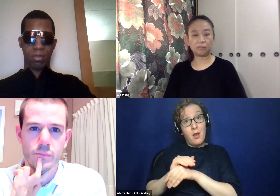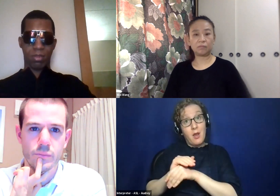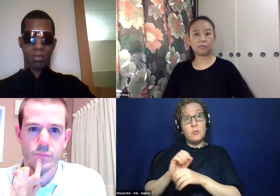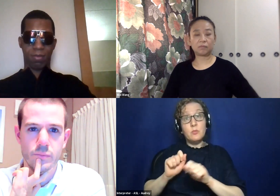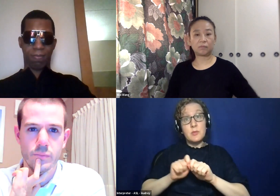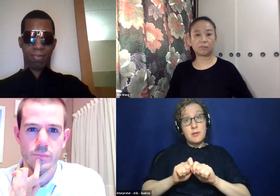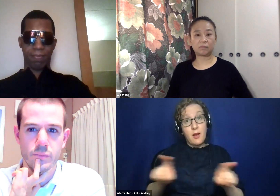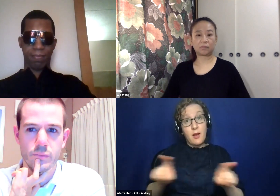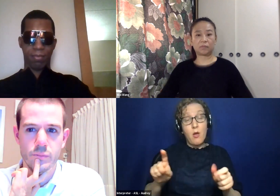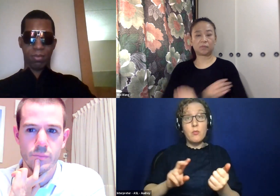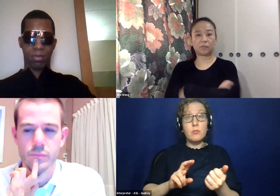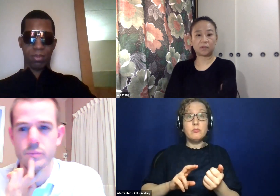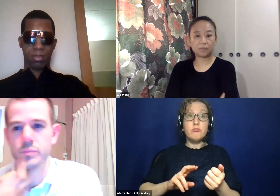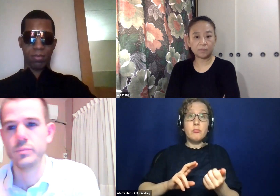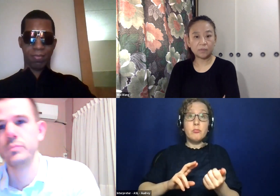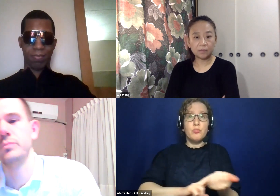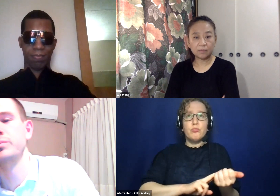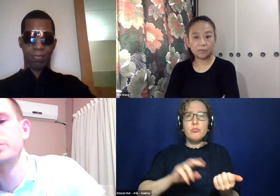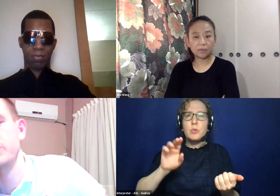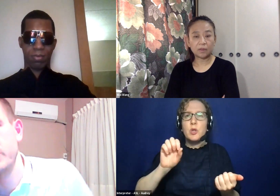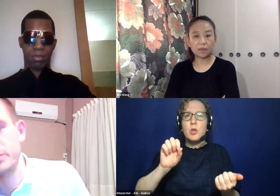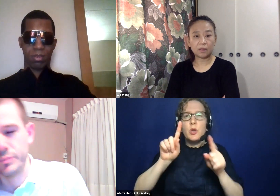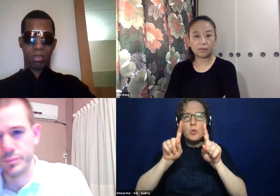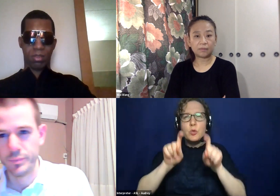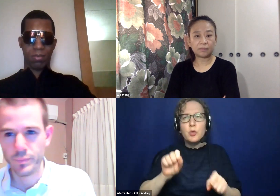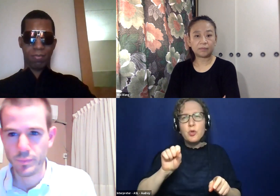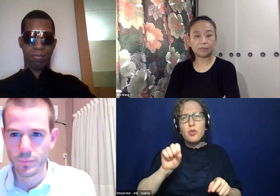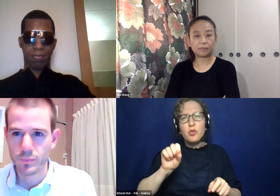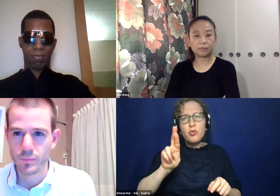and we would love it if you would fill it out and let us know how we can improve our offerings